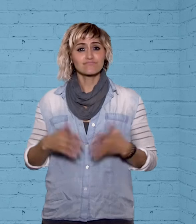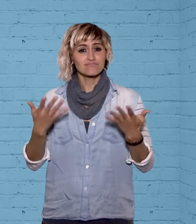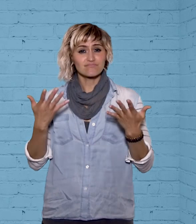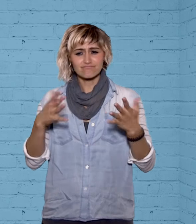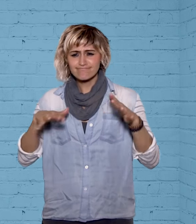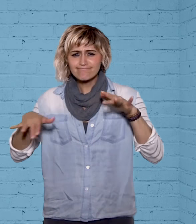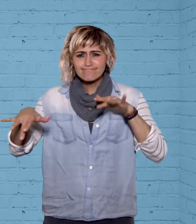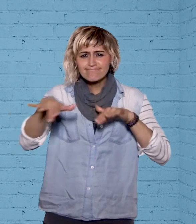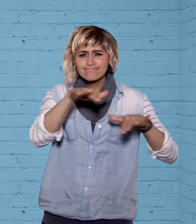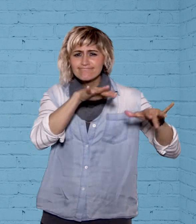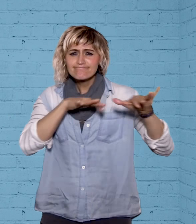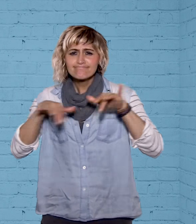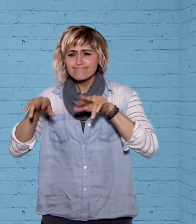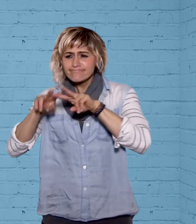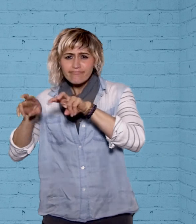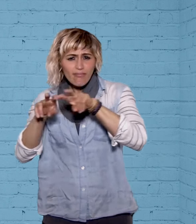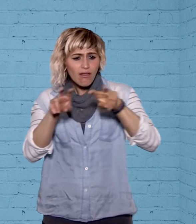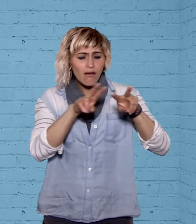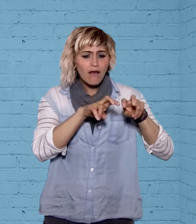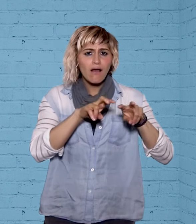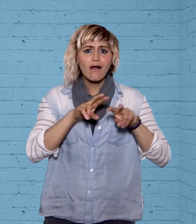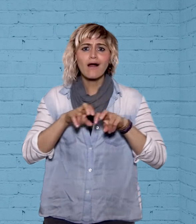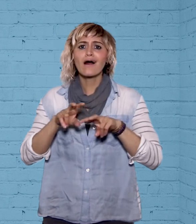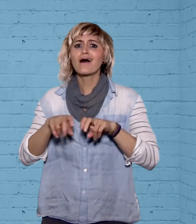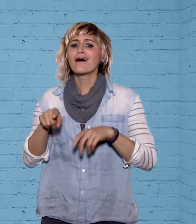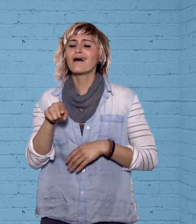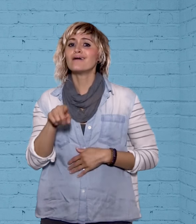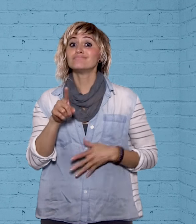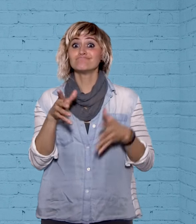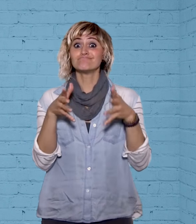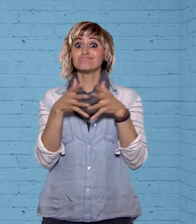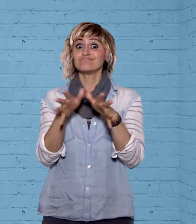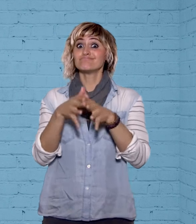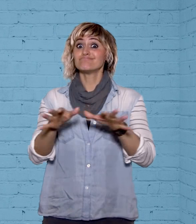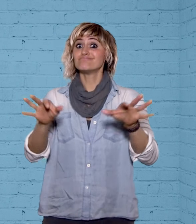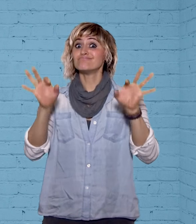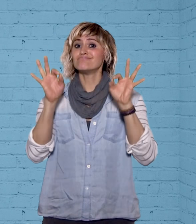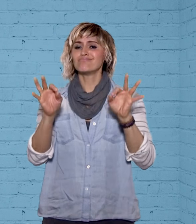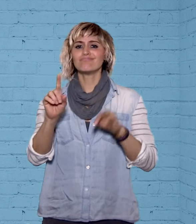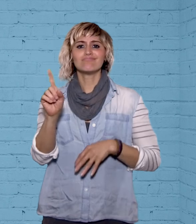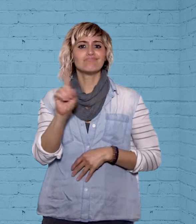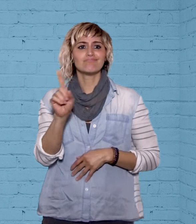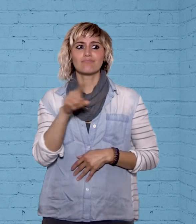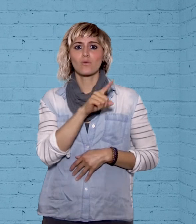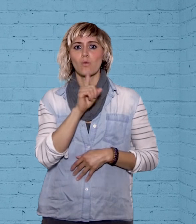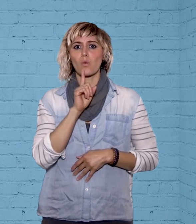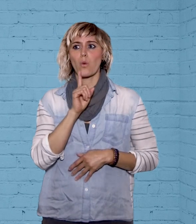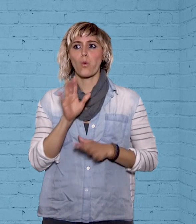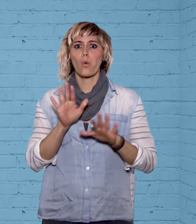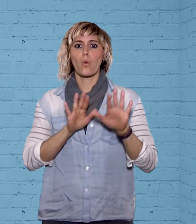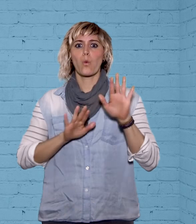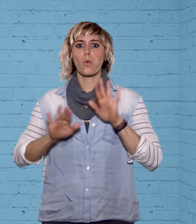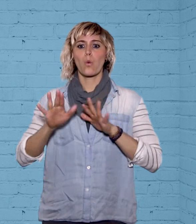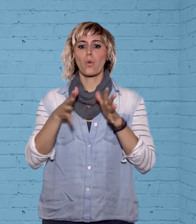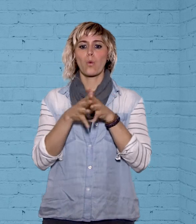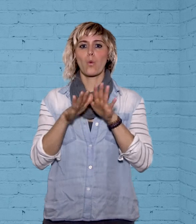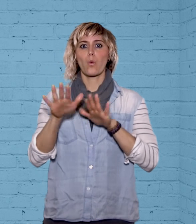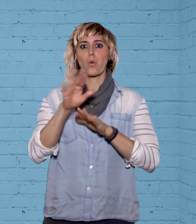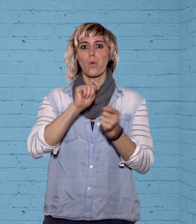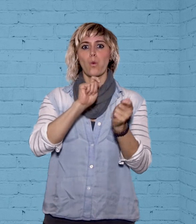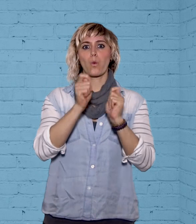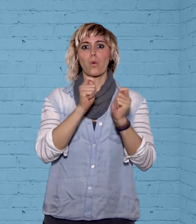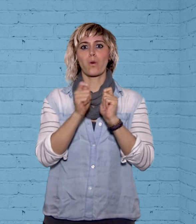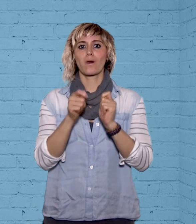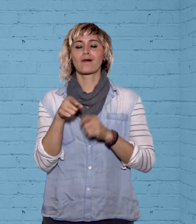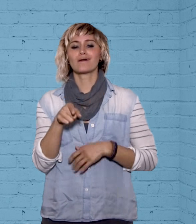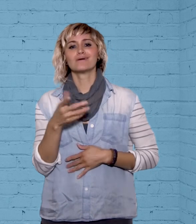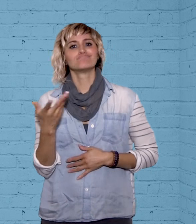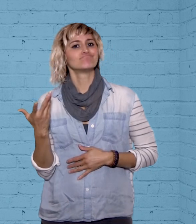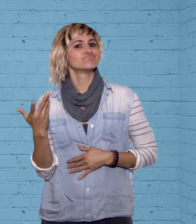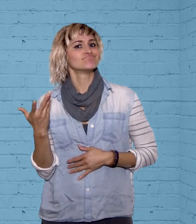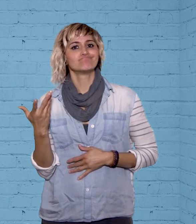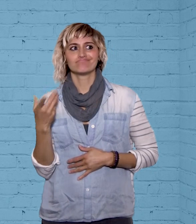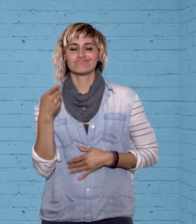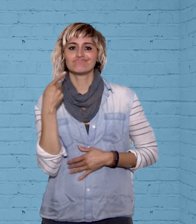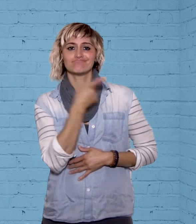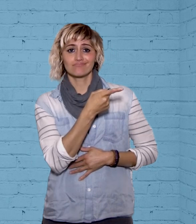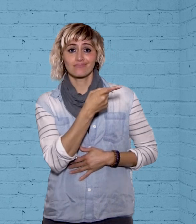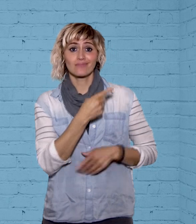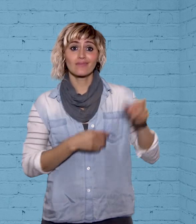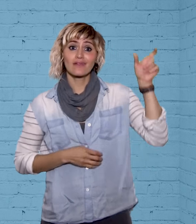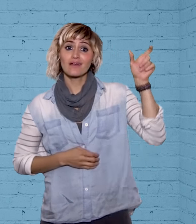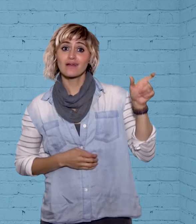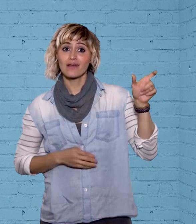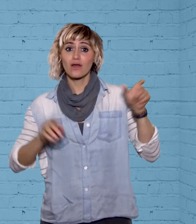[RESUME] When the lie was discovered, Lochte, he